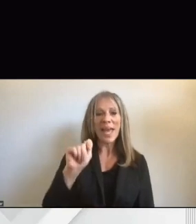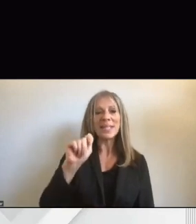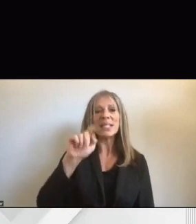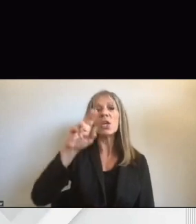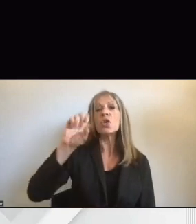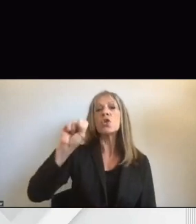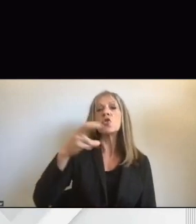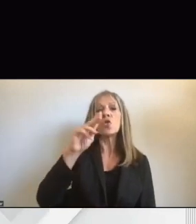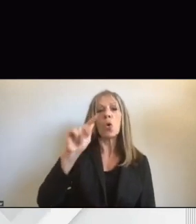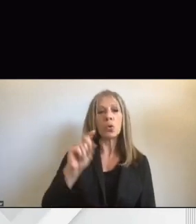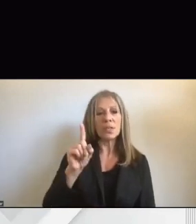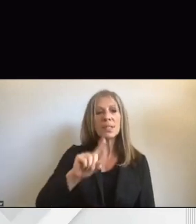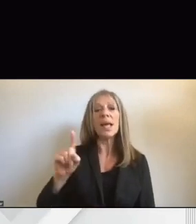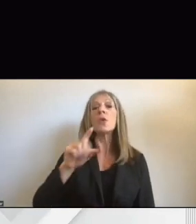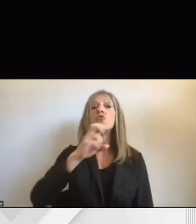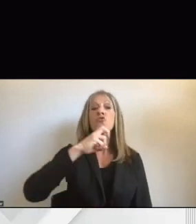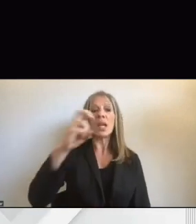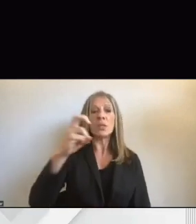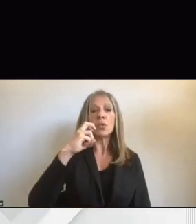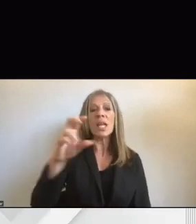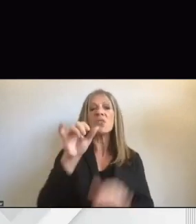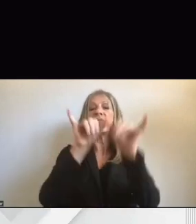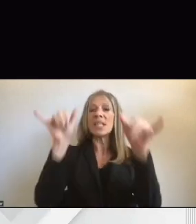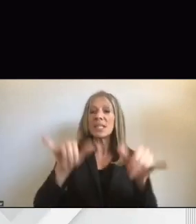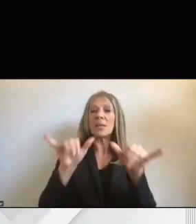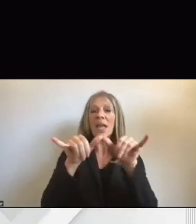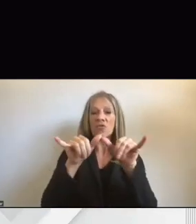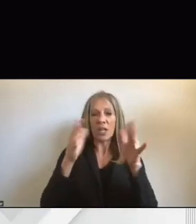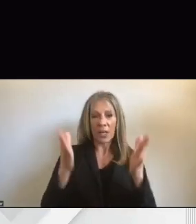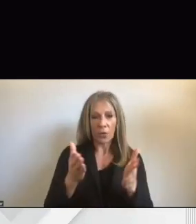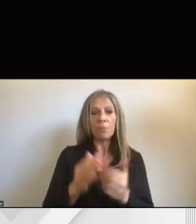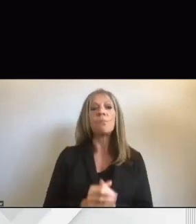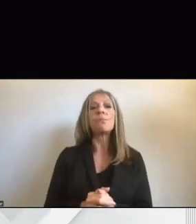the Transportation Systems Engineer here at the Access Board. Presenting